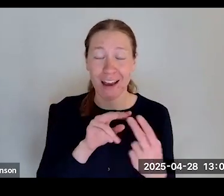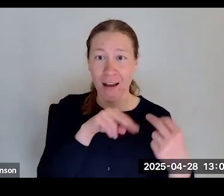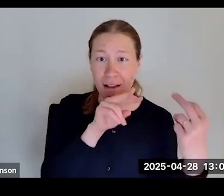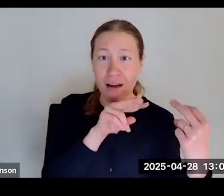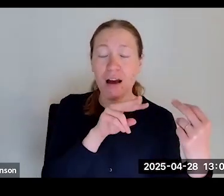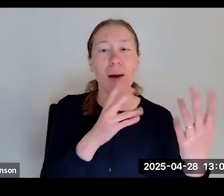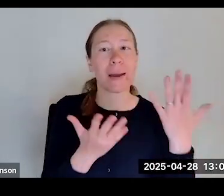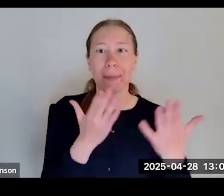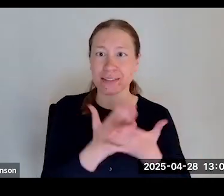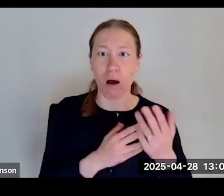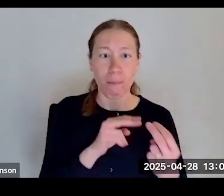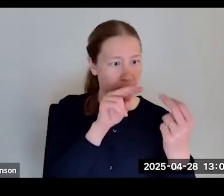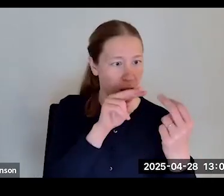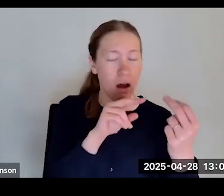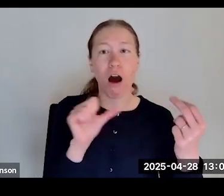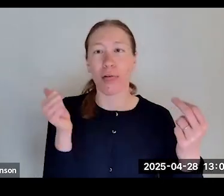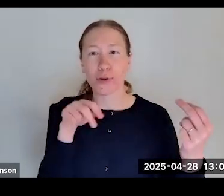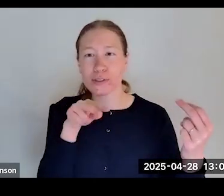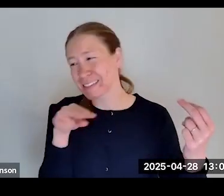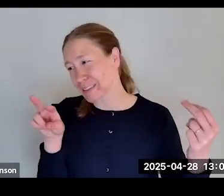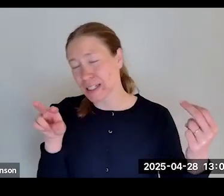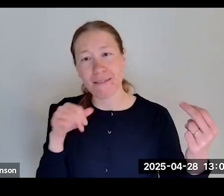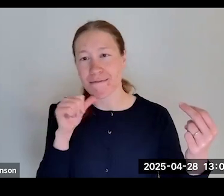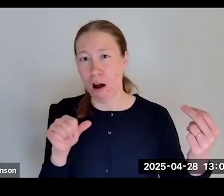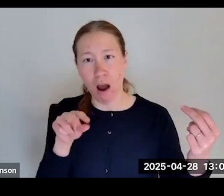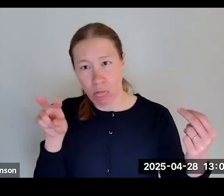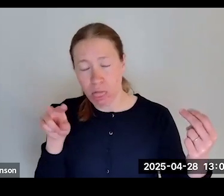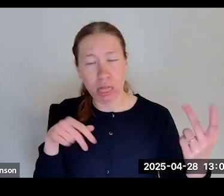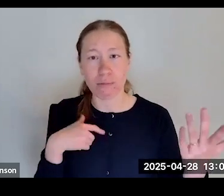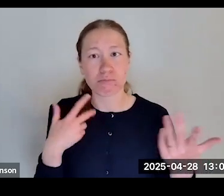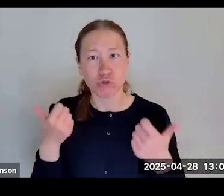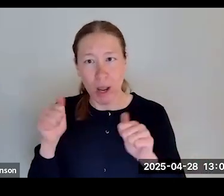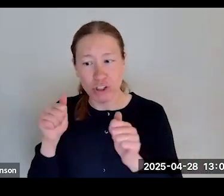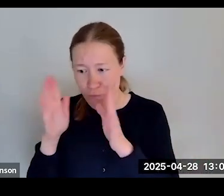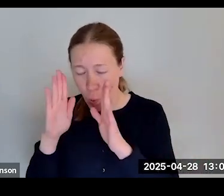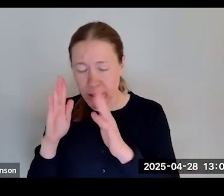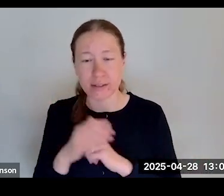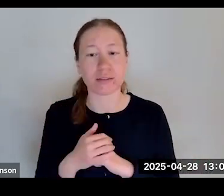of eye contact 'cause they're trying to focus. For others, that may make them uncomfortable. There are various reasons